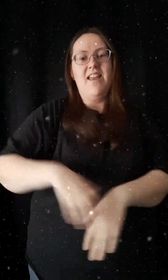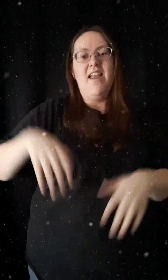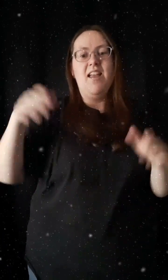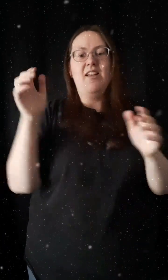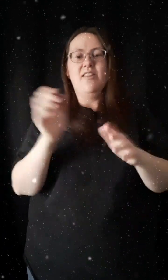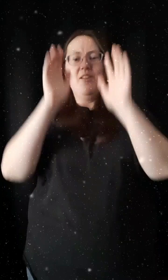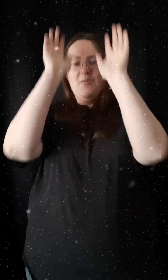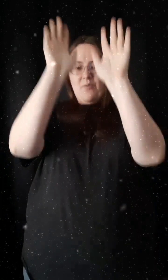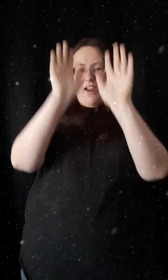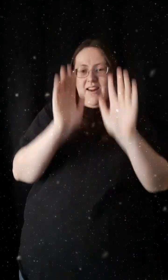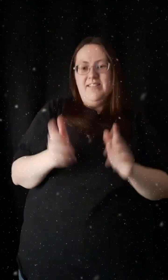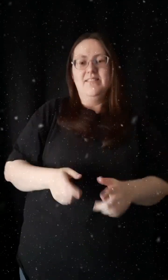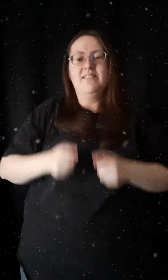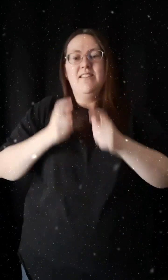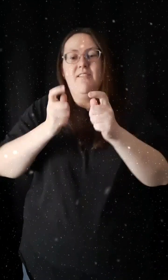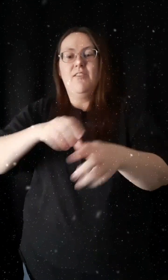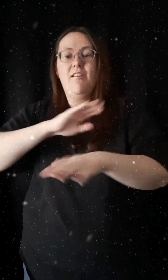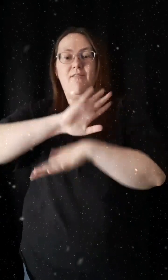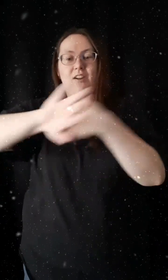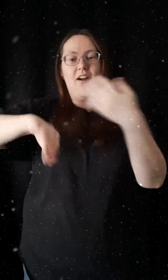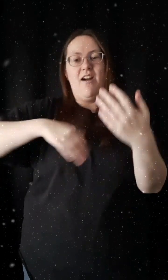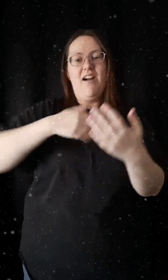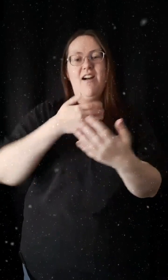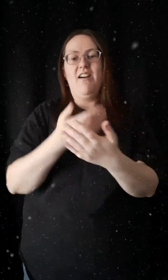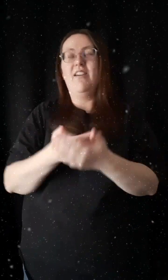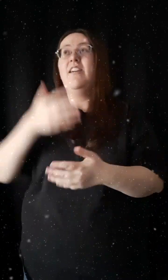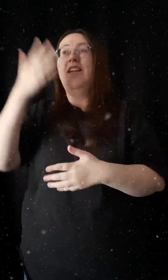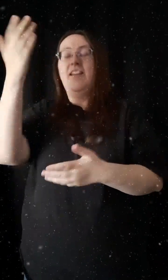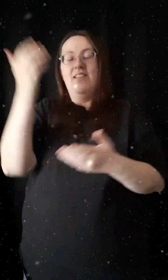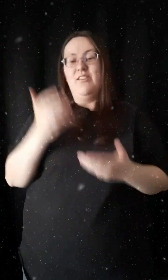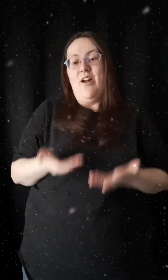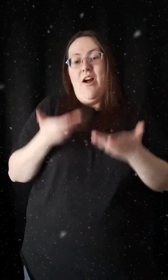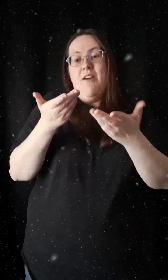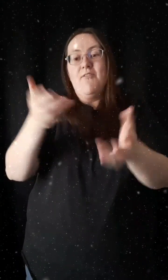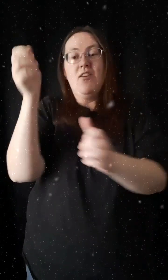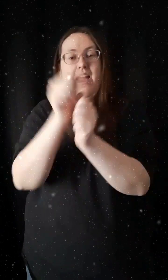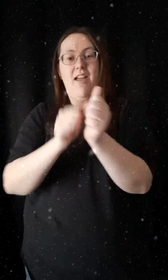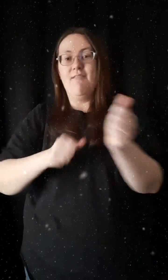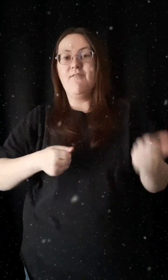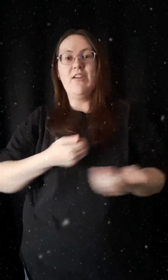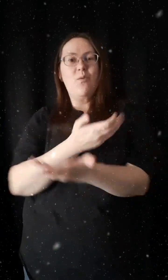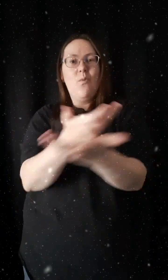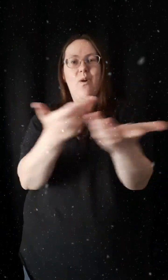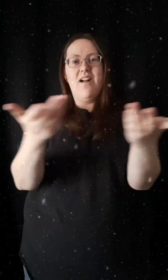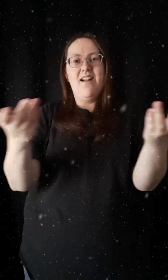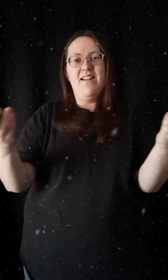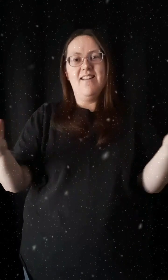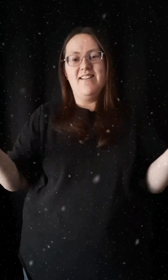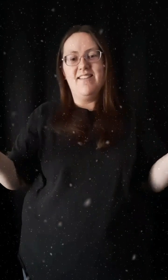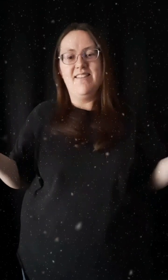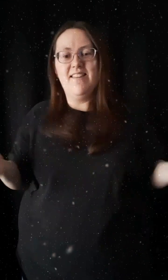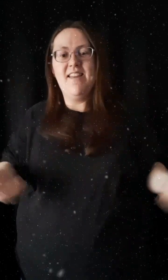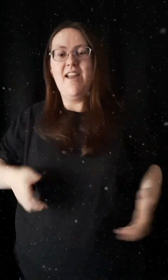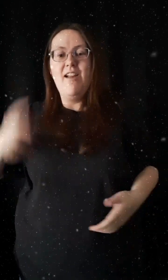And the greatest gift of all He offered everyone